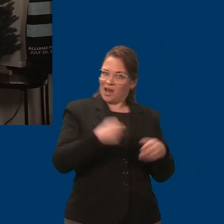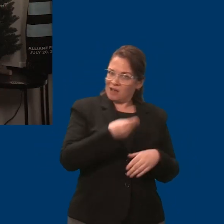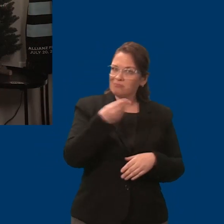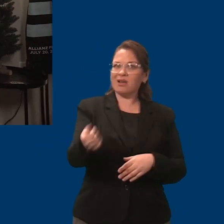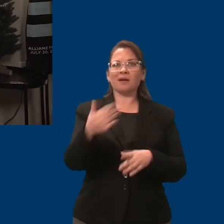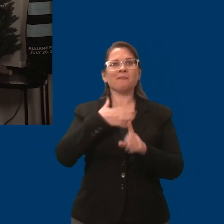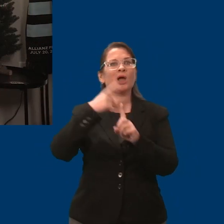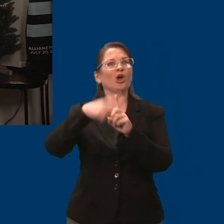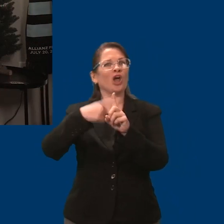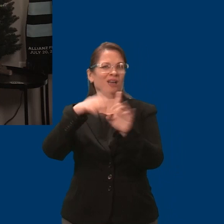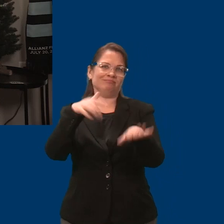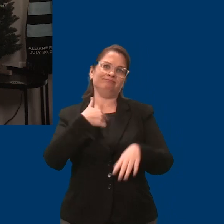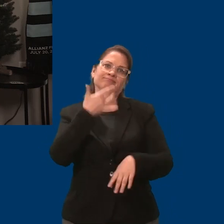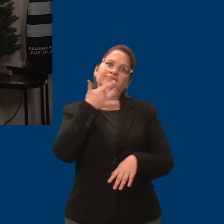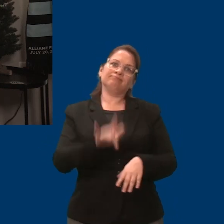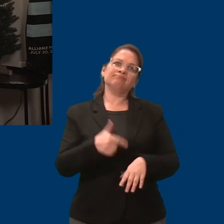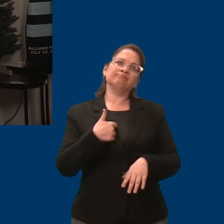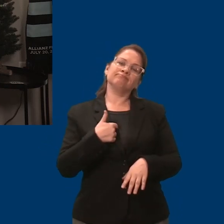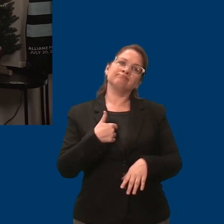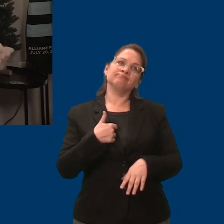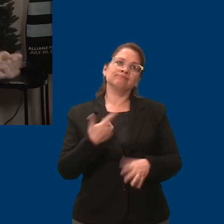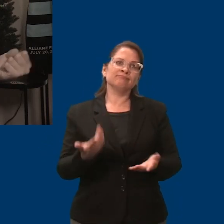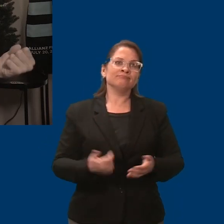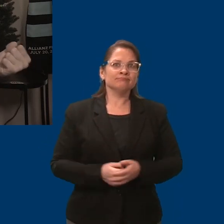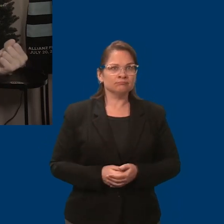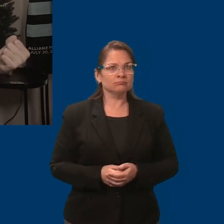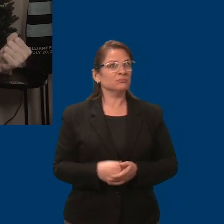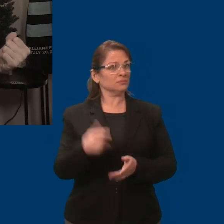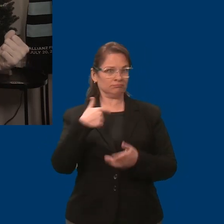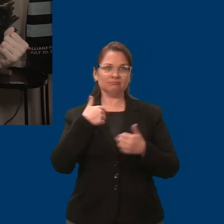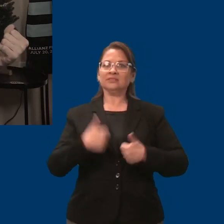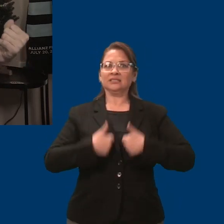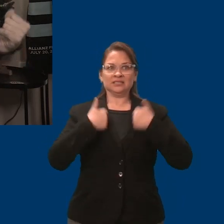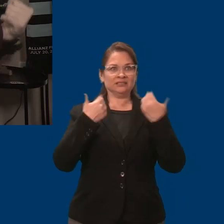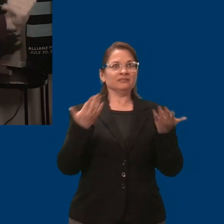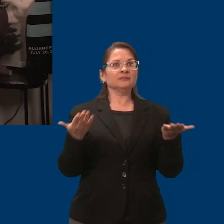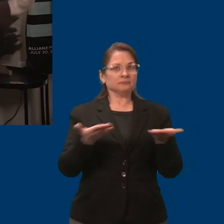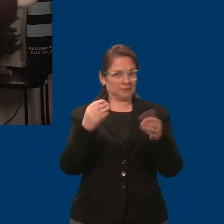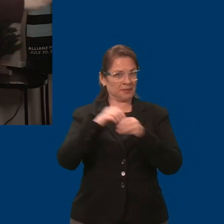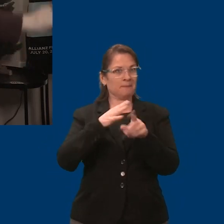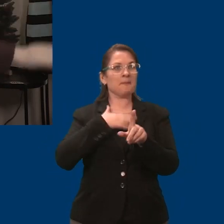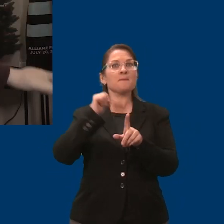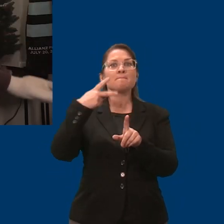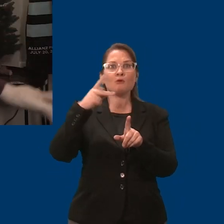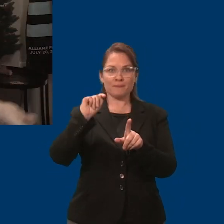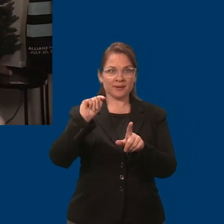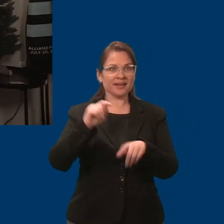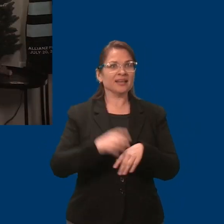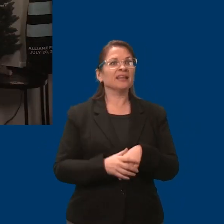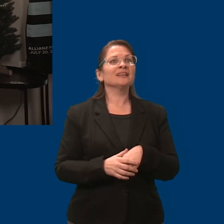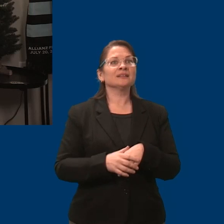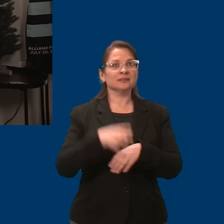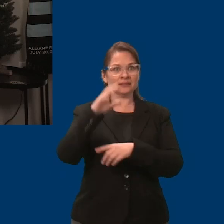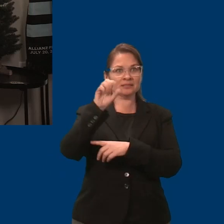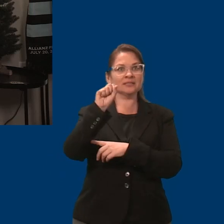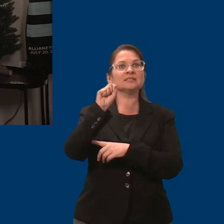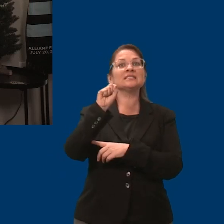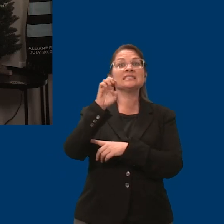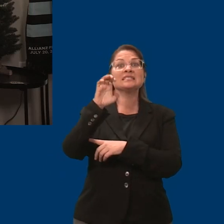And I'm now able to remain in my apartment because I just got a Section 8 housing voucher. Here's why it's worth making